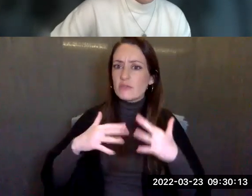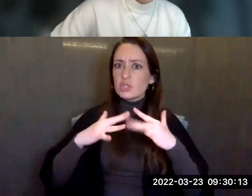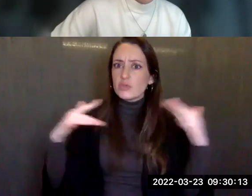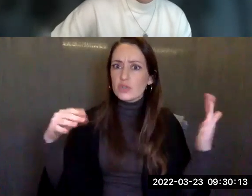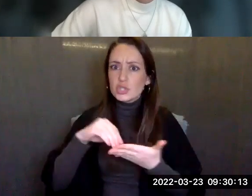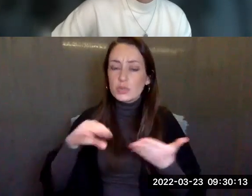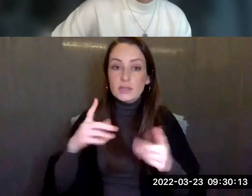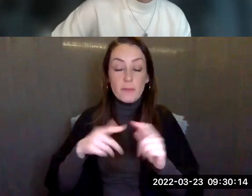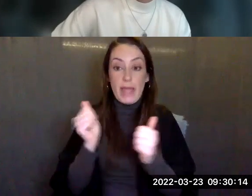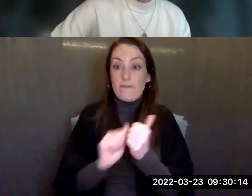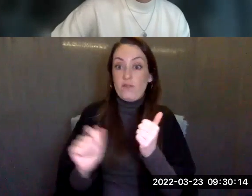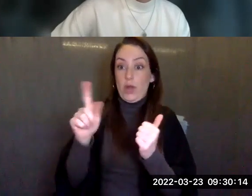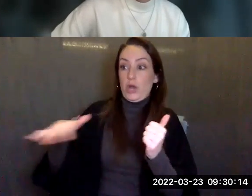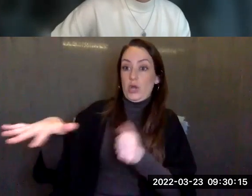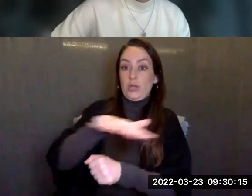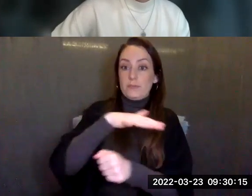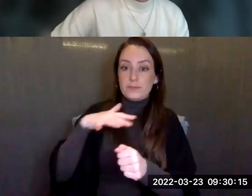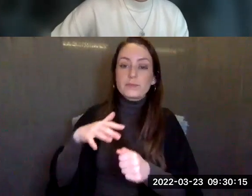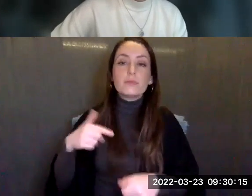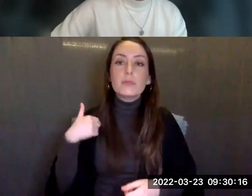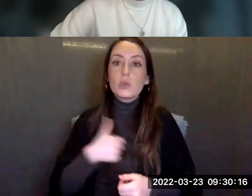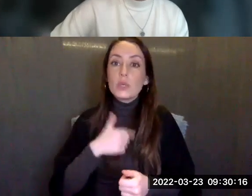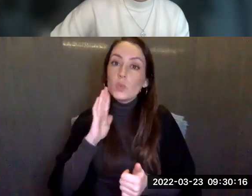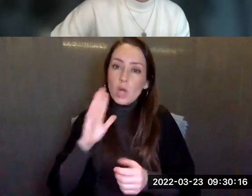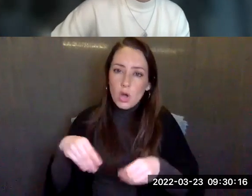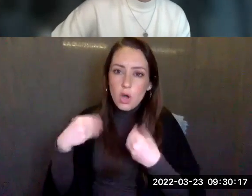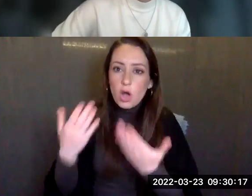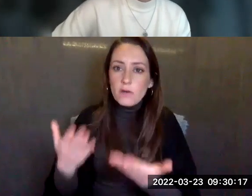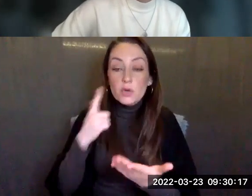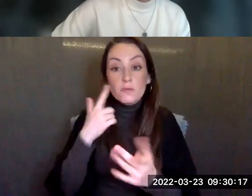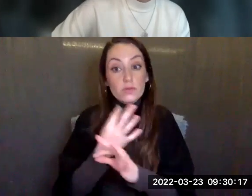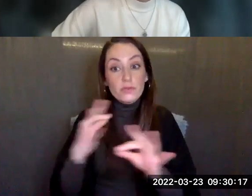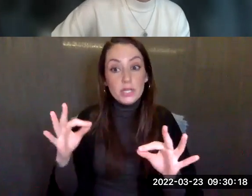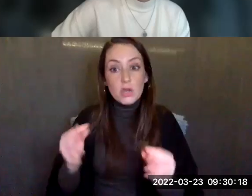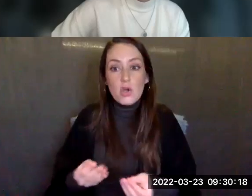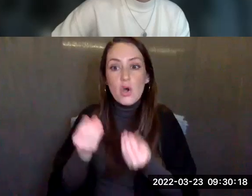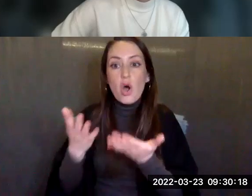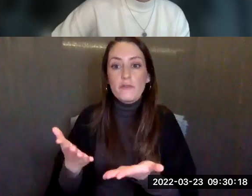Now we're gonna offer them for free on their own I think without credit, Croatian.